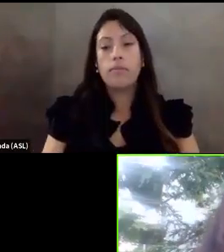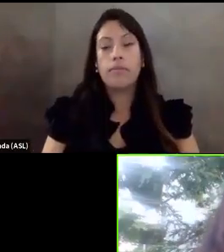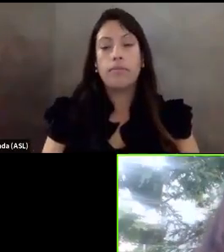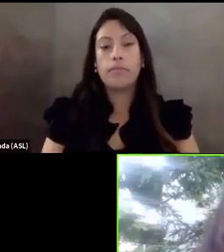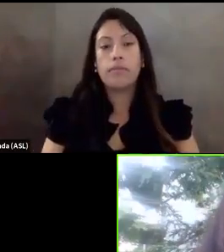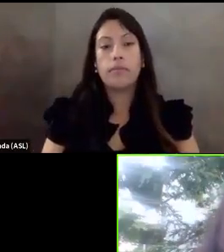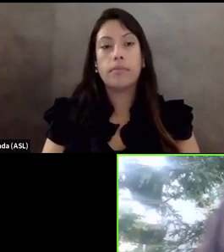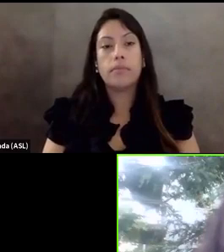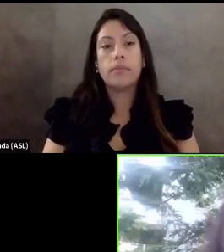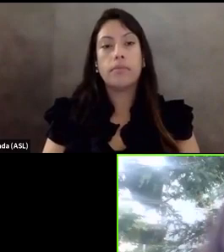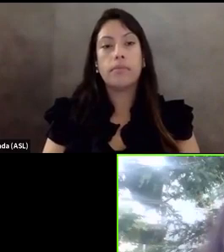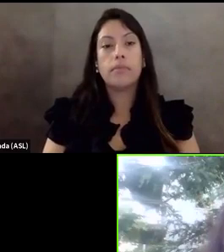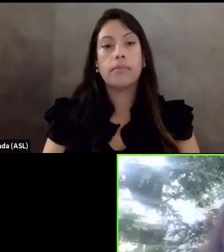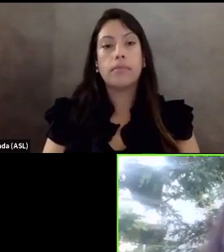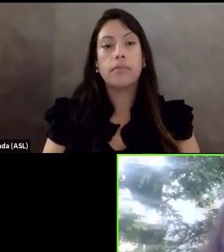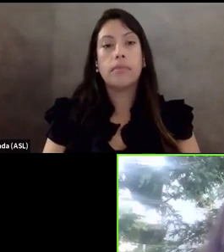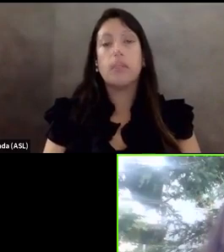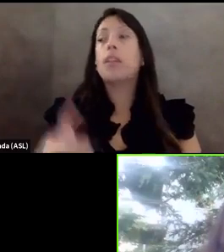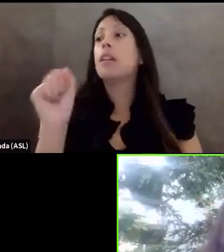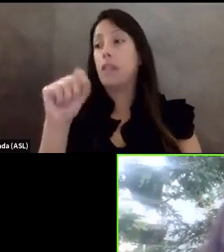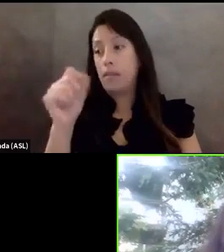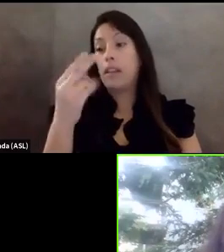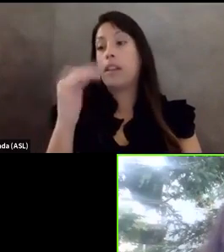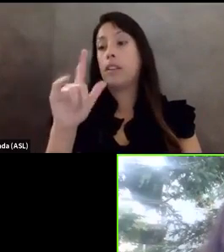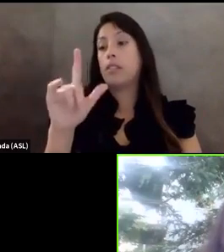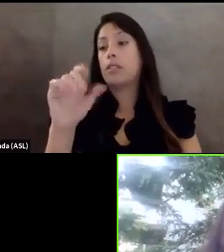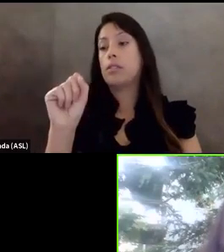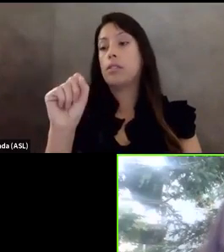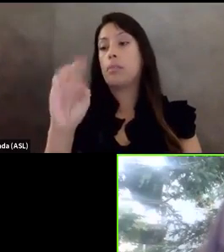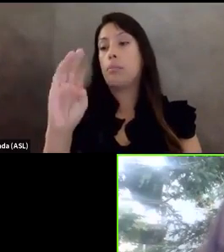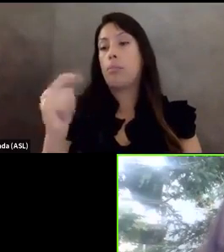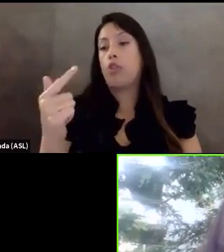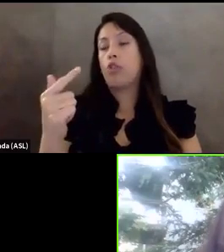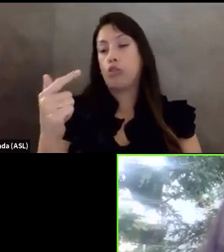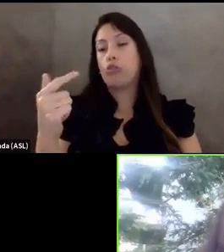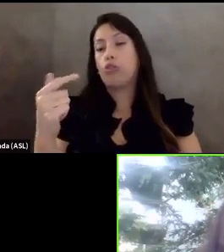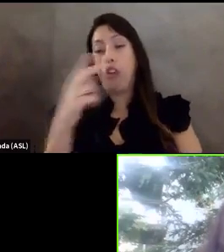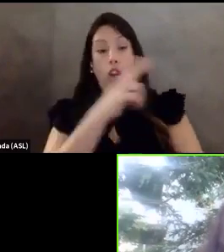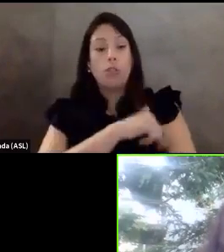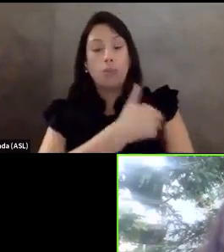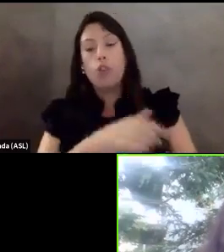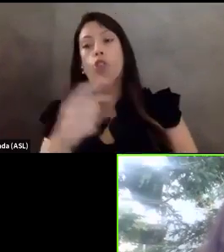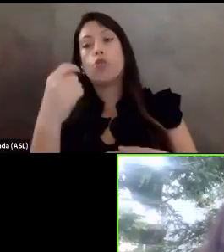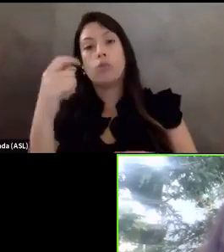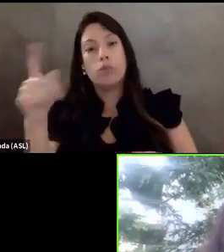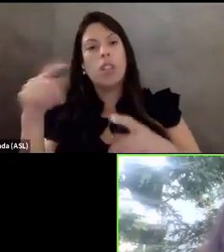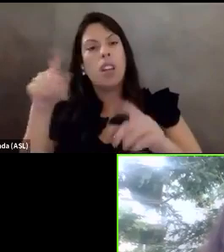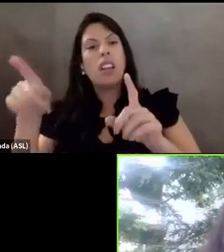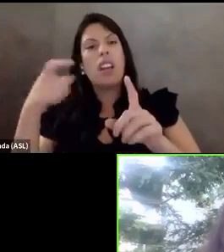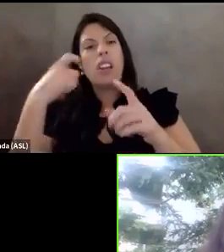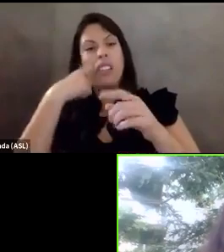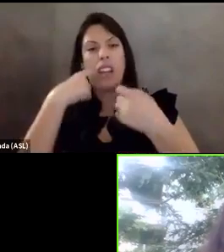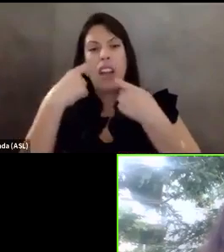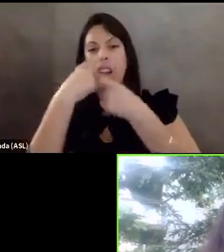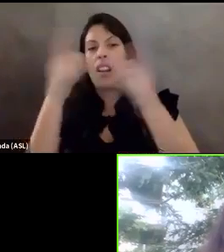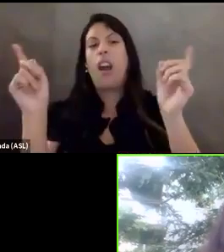Yeah, I think Healdsburg Hospital put out their own press release announcing that they do have, I think they said, 12 cases